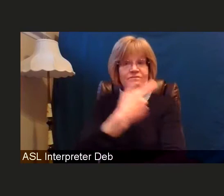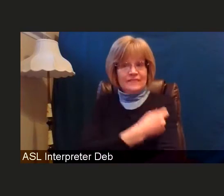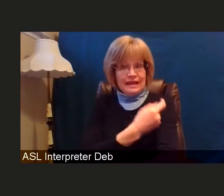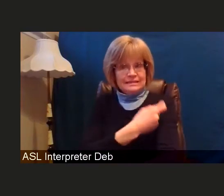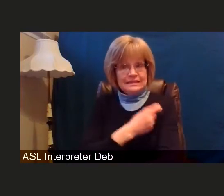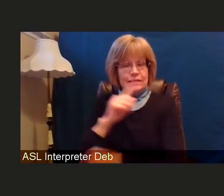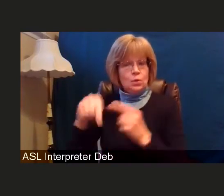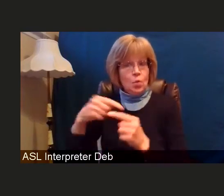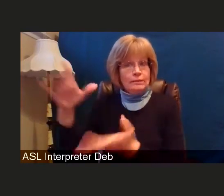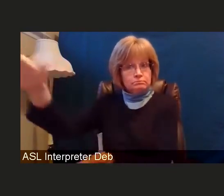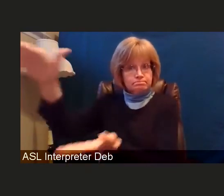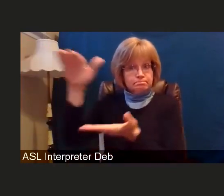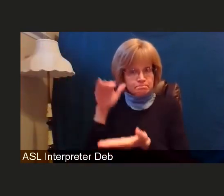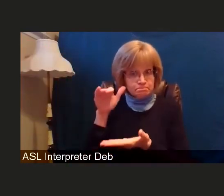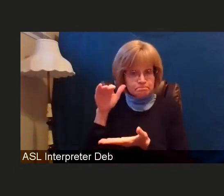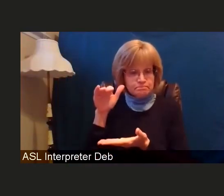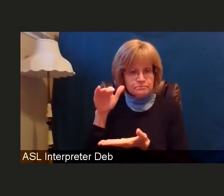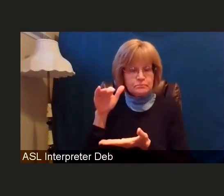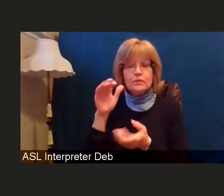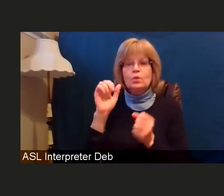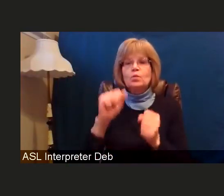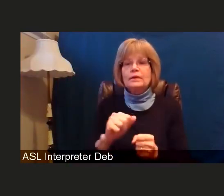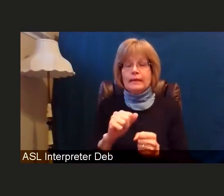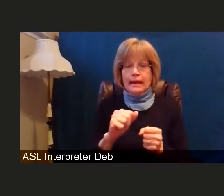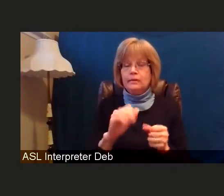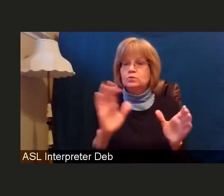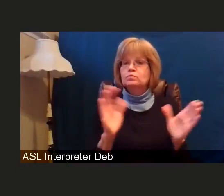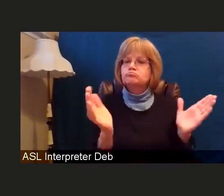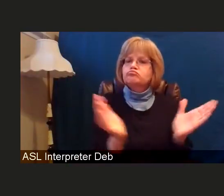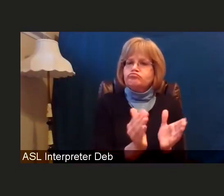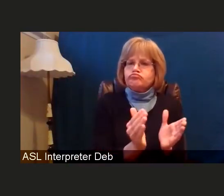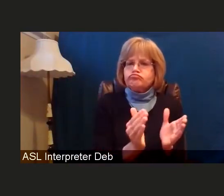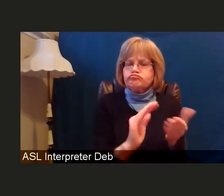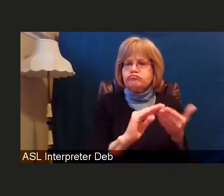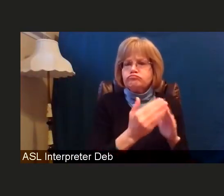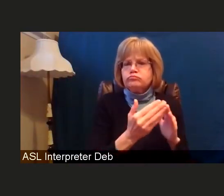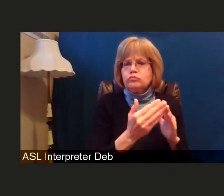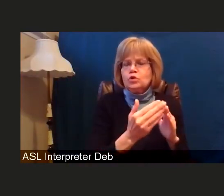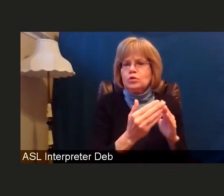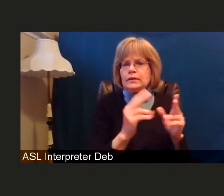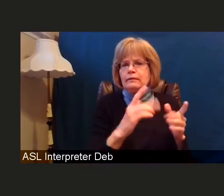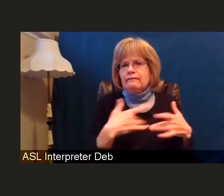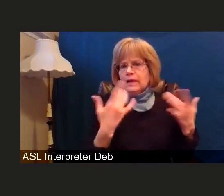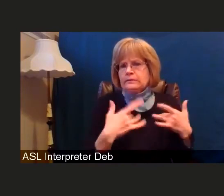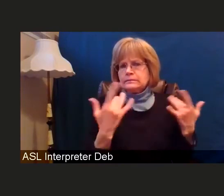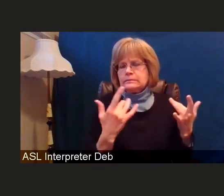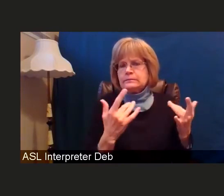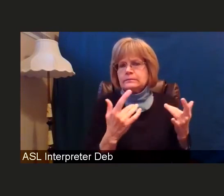we can do everything from small community events, like the event that we just recently did and partnered with in Georgetown,